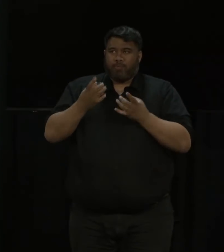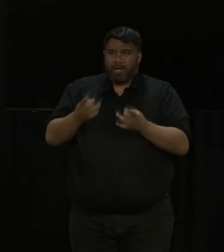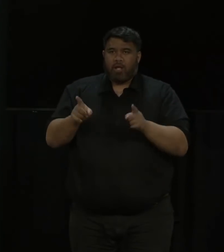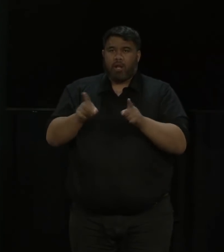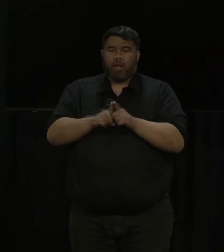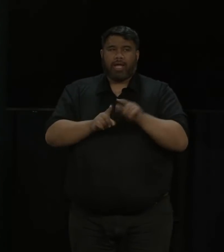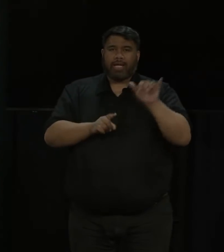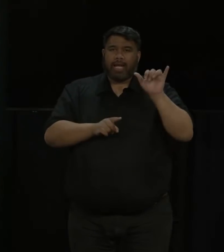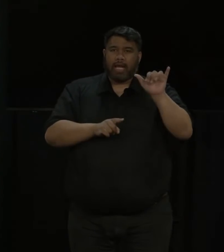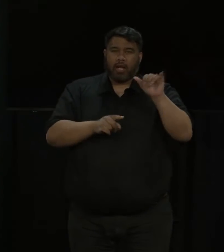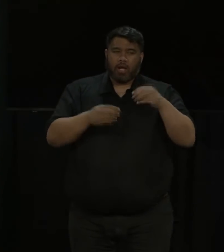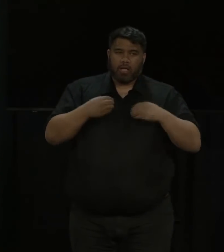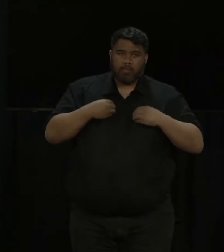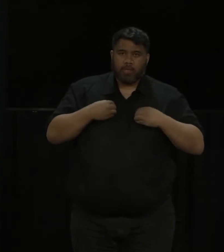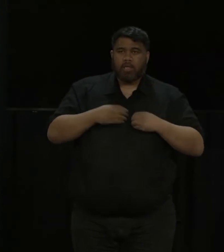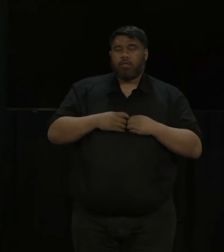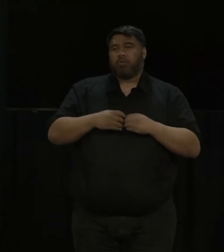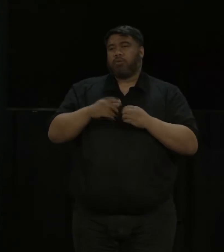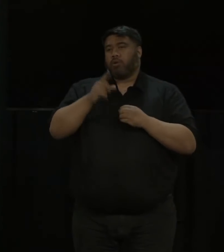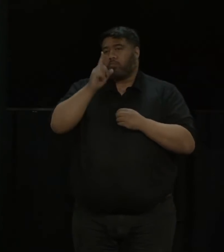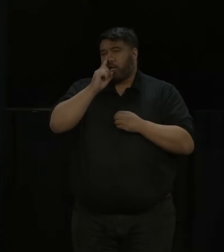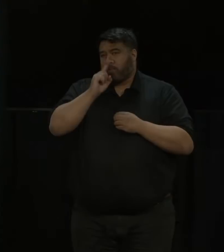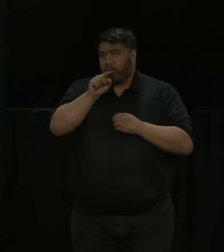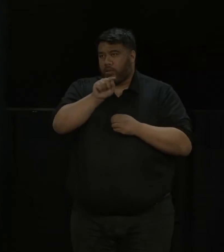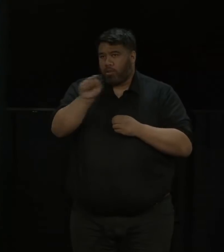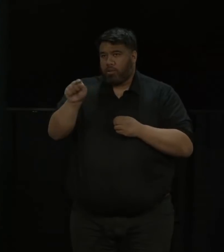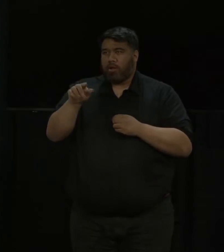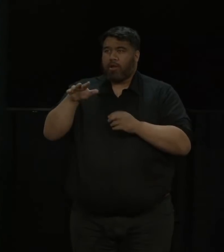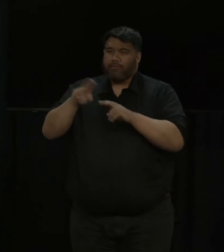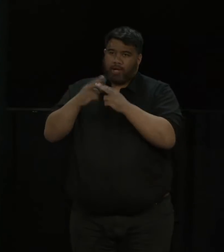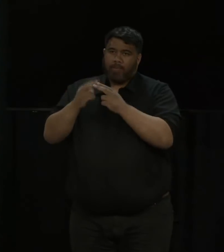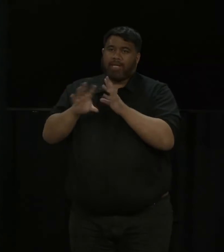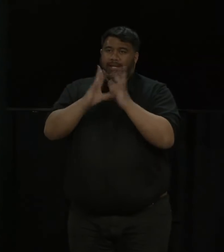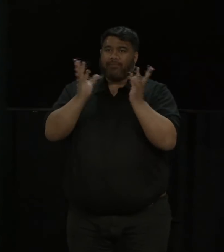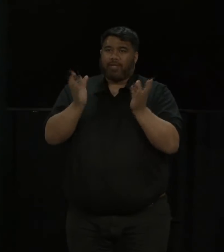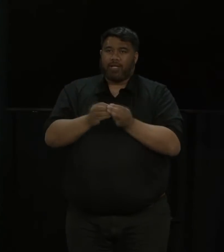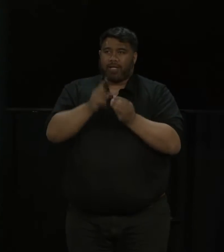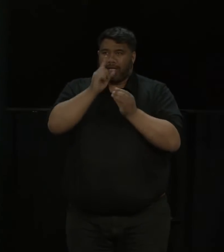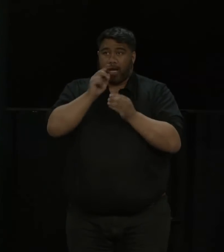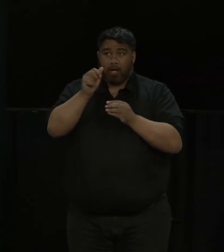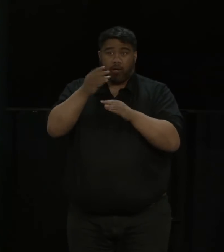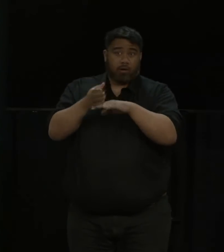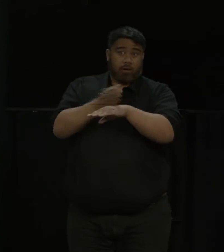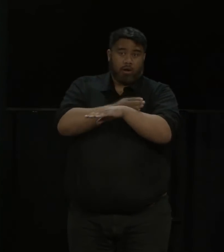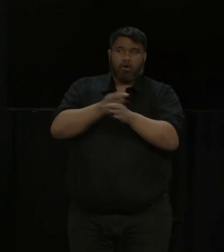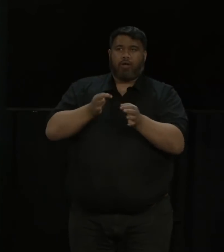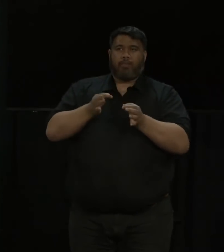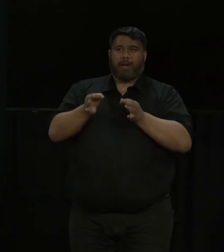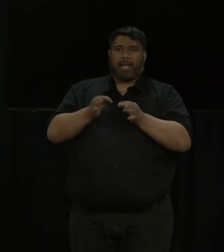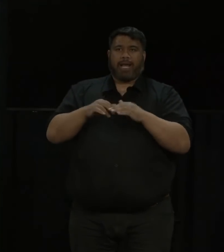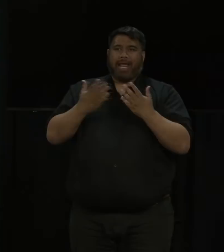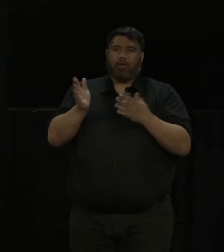families, businesses, visitors, airlines, airports and others the time to prepare.